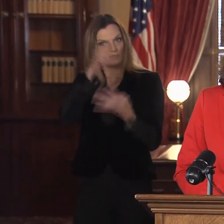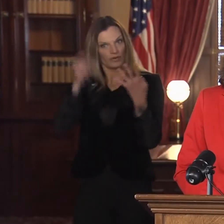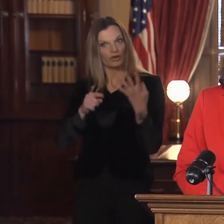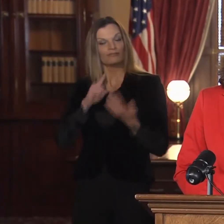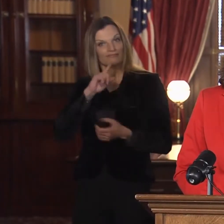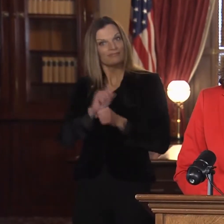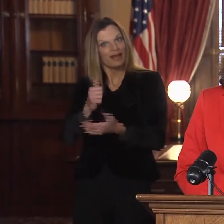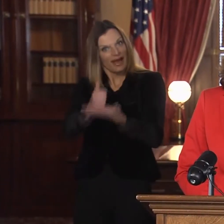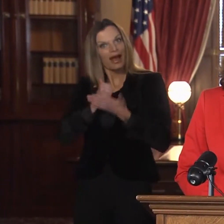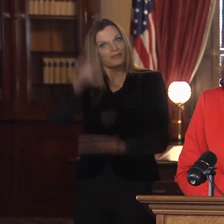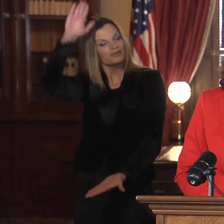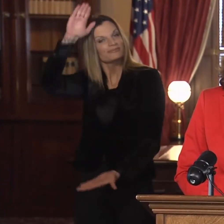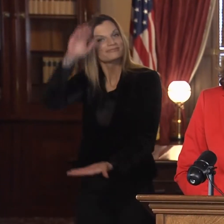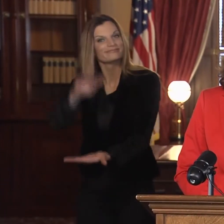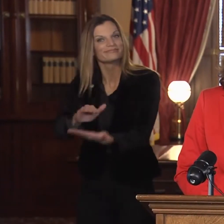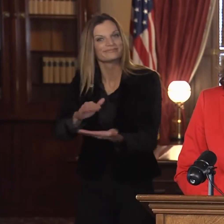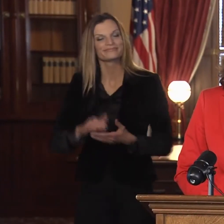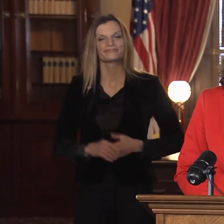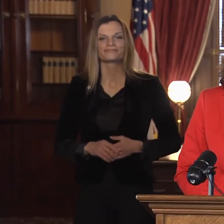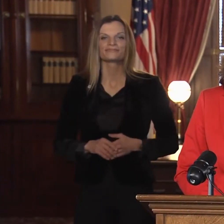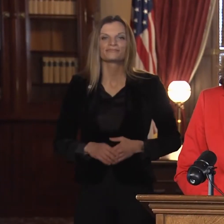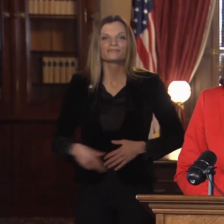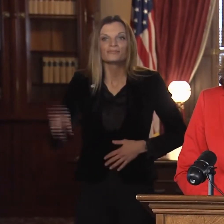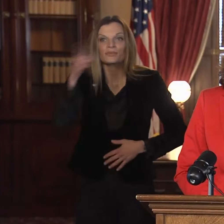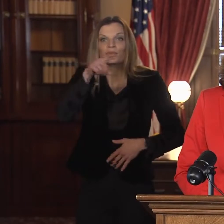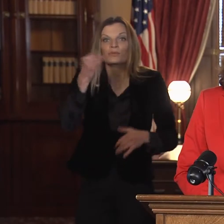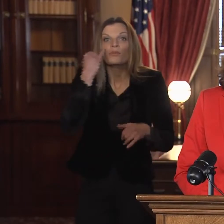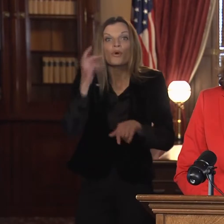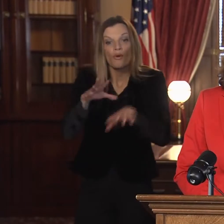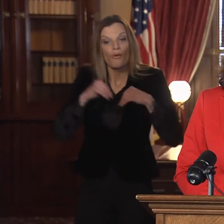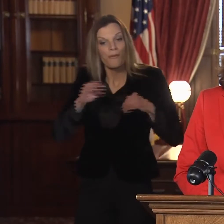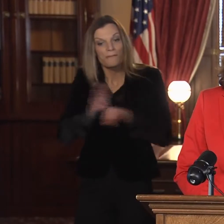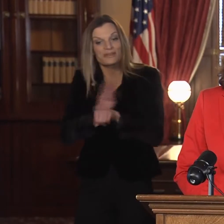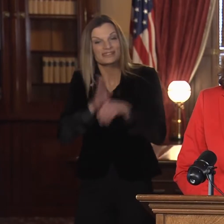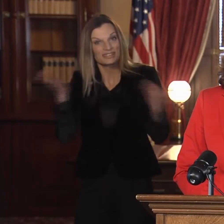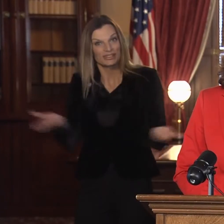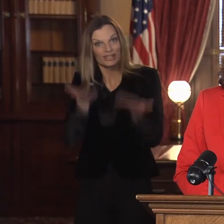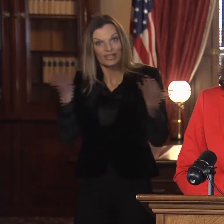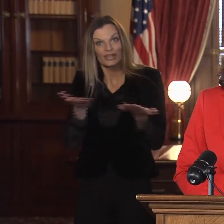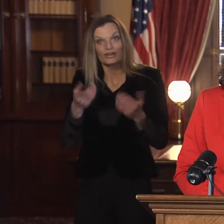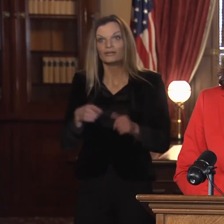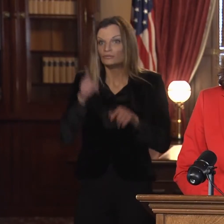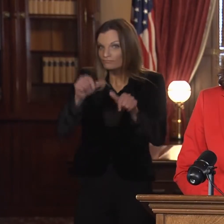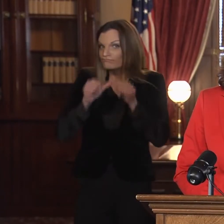THE VAST MINORITY OF TAKING THIS SERIOUSLY AND DOING THEIR PART